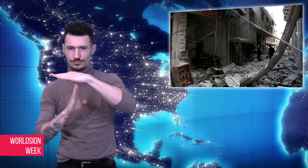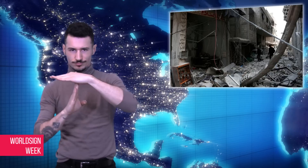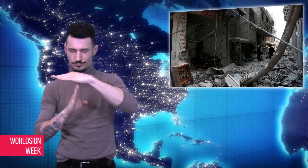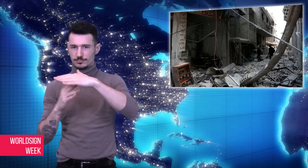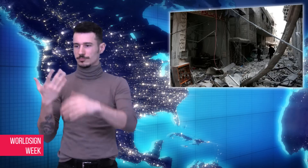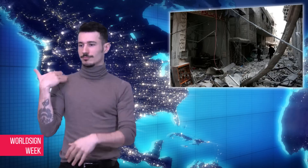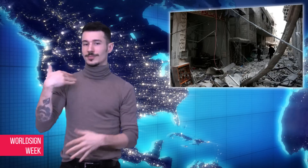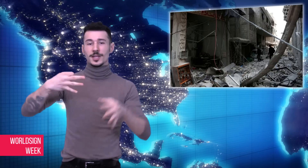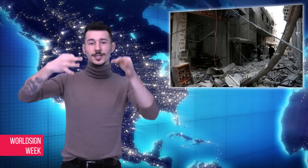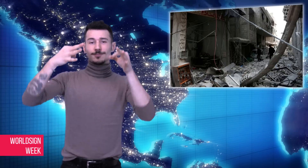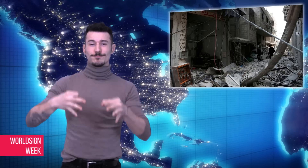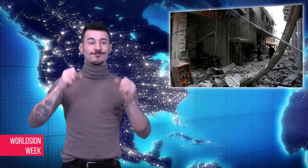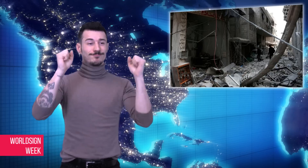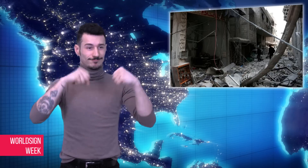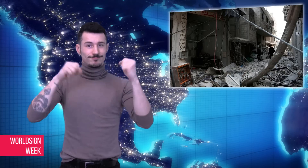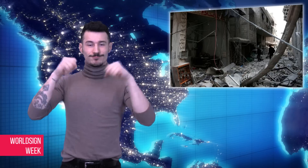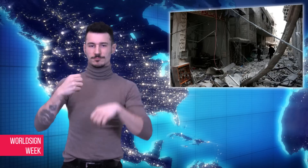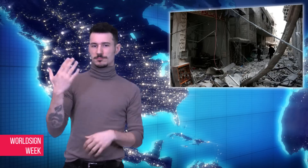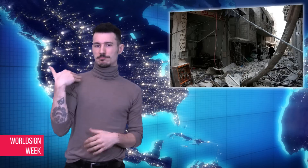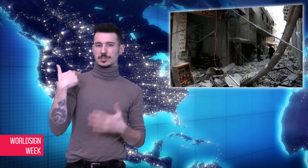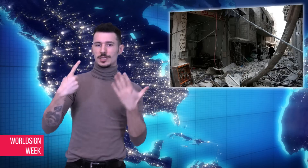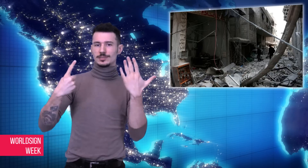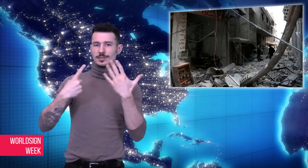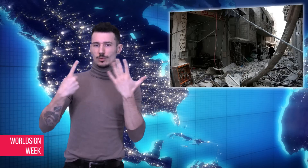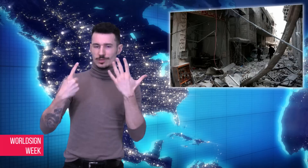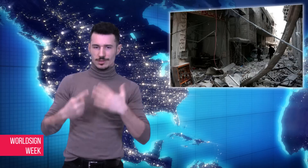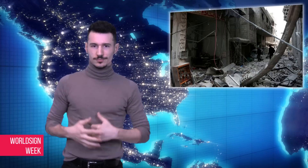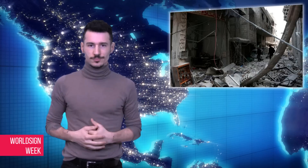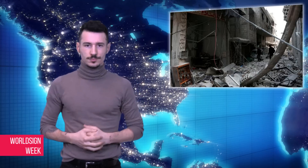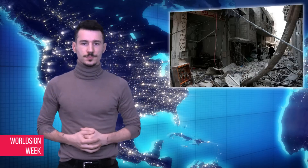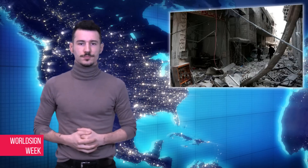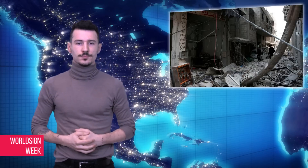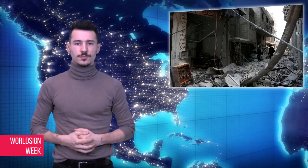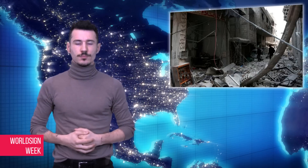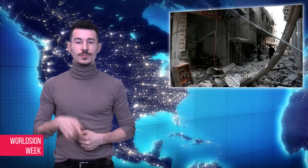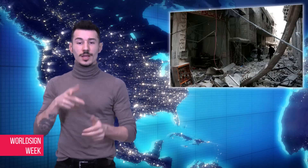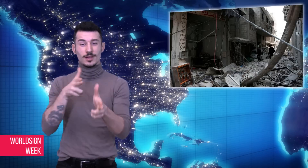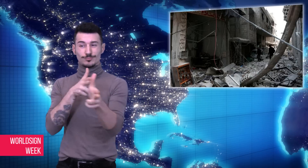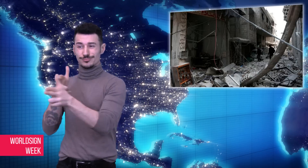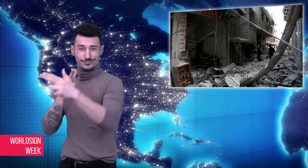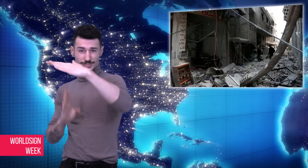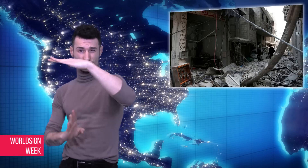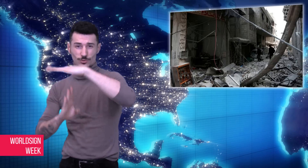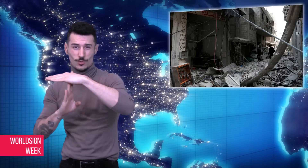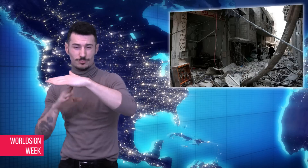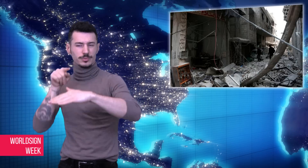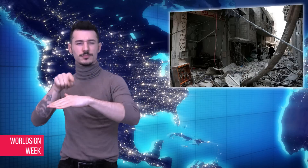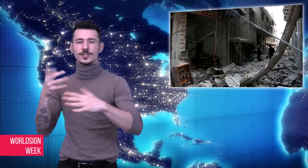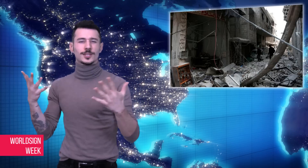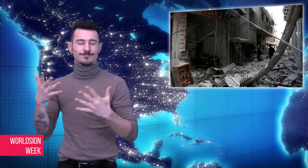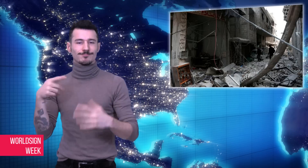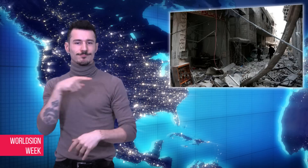Syria on Saturday. The ceasefire would allow access for humanitarian convoys and